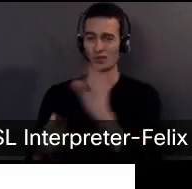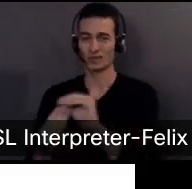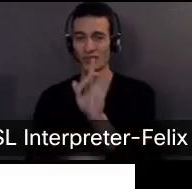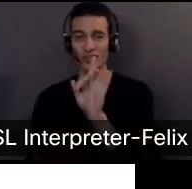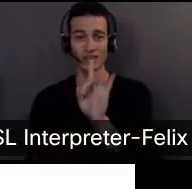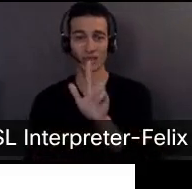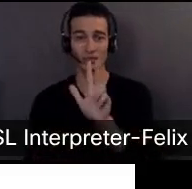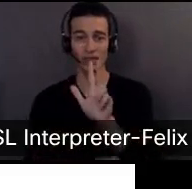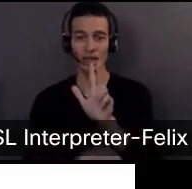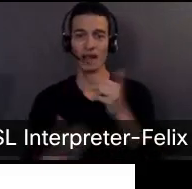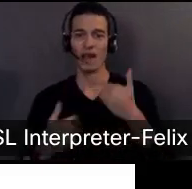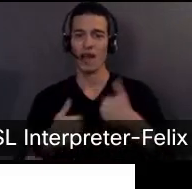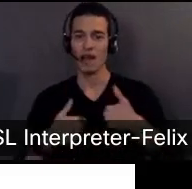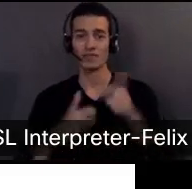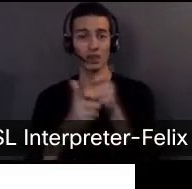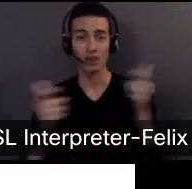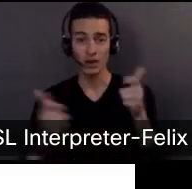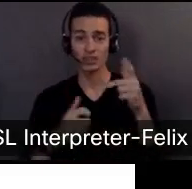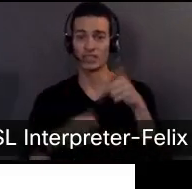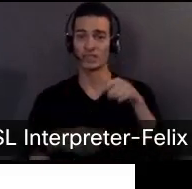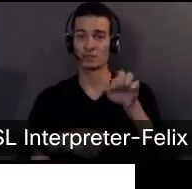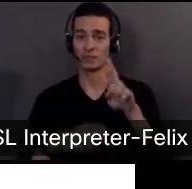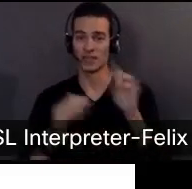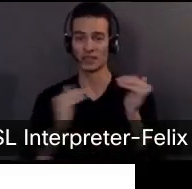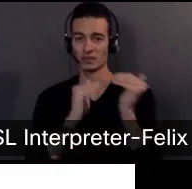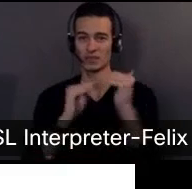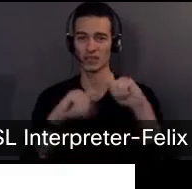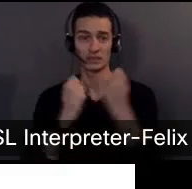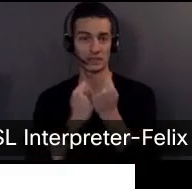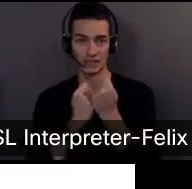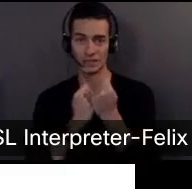To me, this really speaks at where we want to be on this committee, which is sort of. of